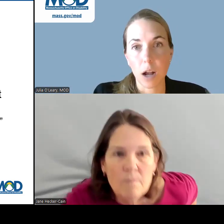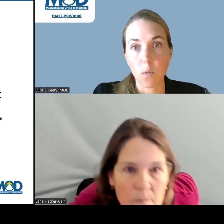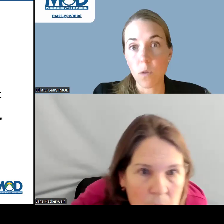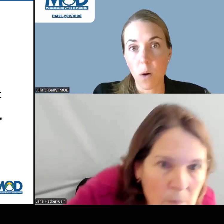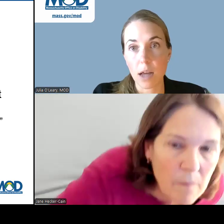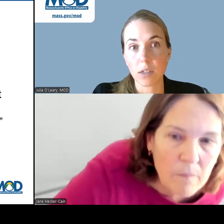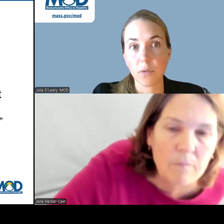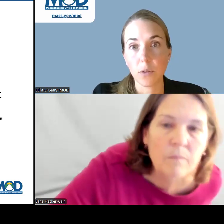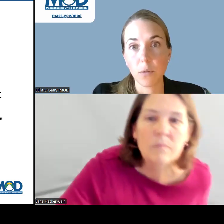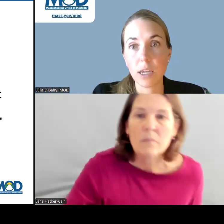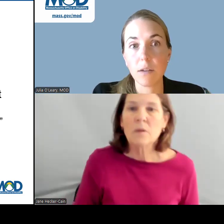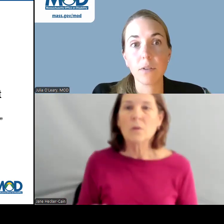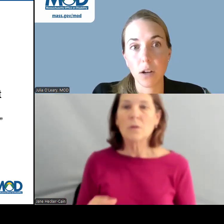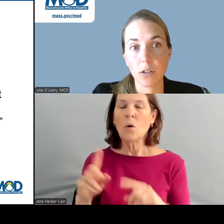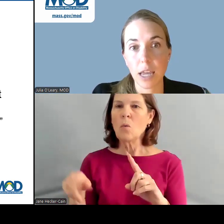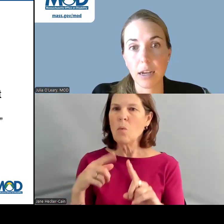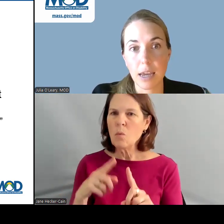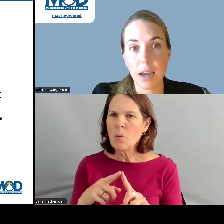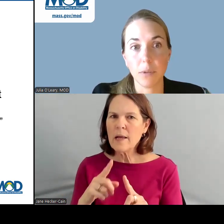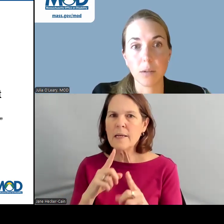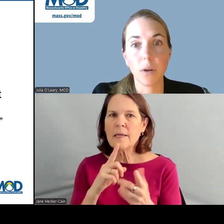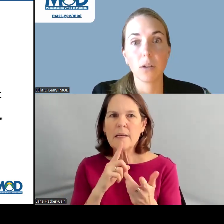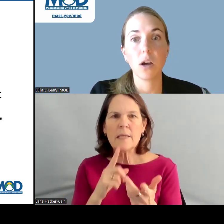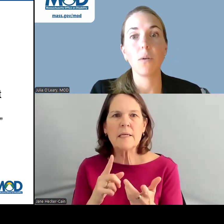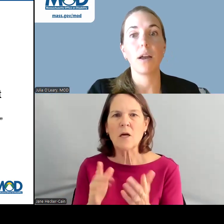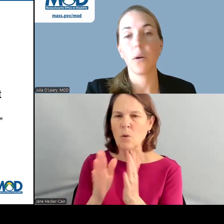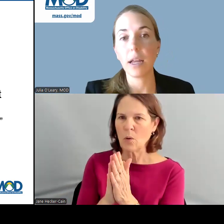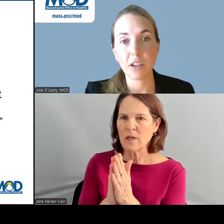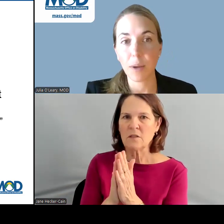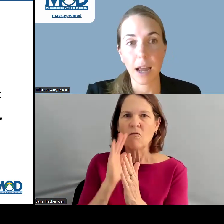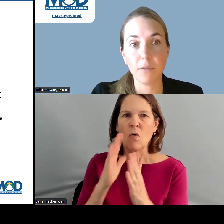So, when is a request for leave under the ADA reasonable?